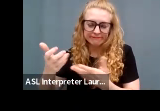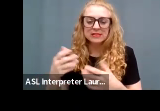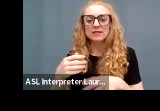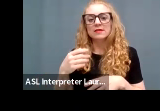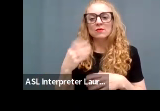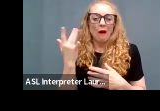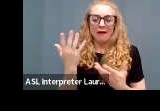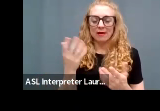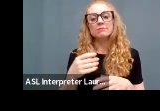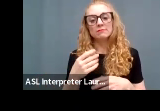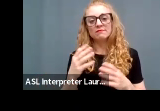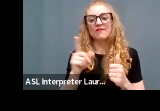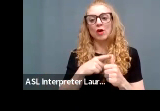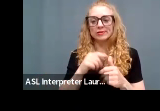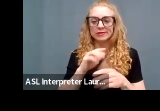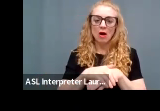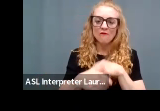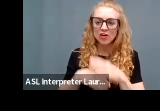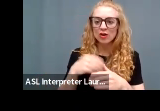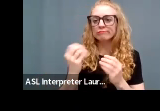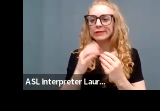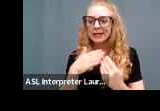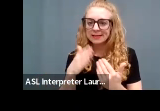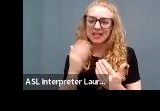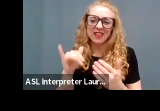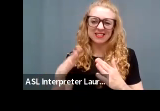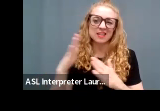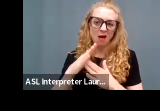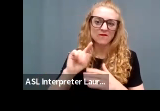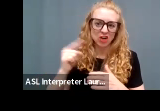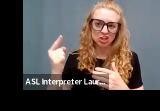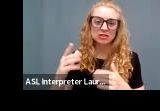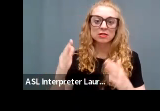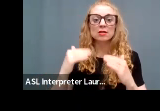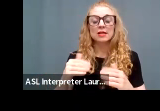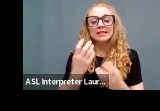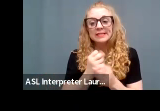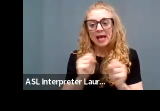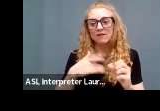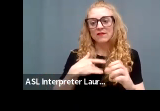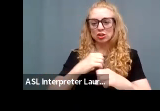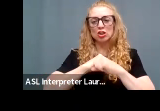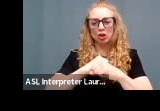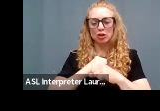is is very much at the top of many people's lists Safety and Security so being able to you know have